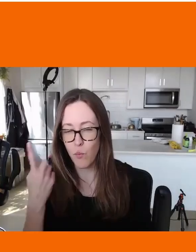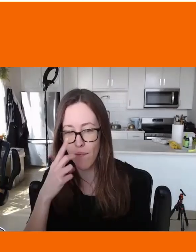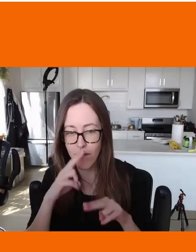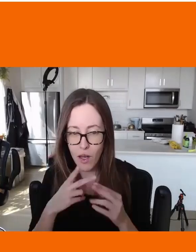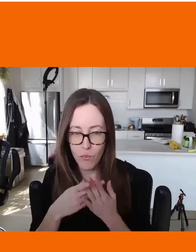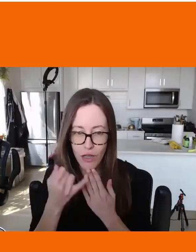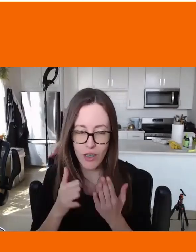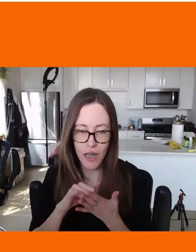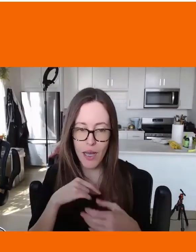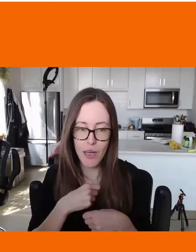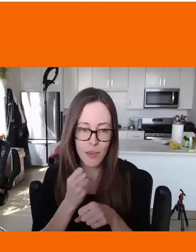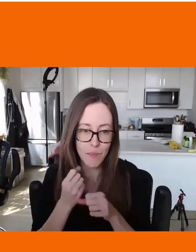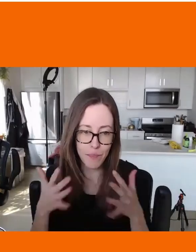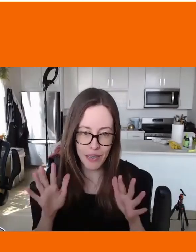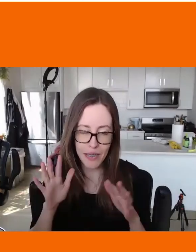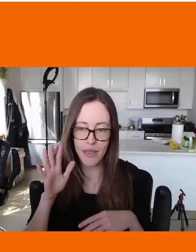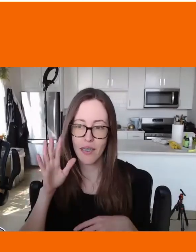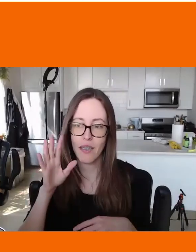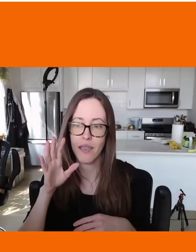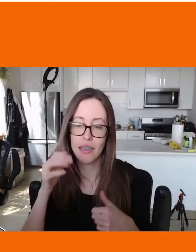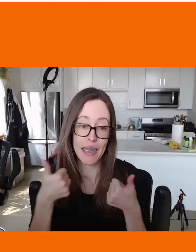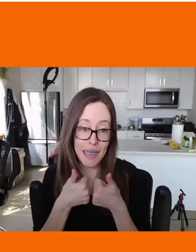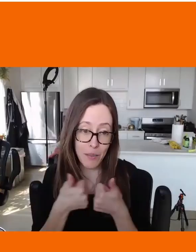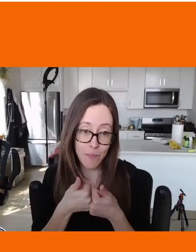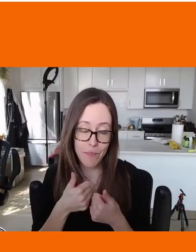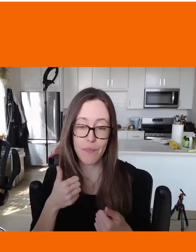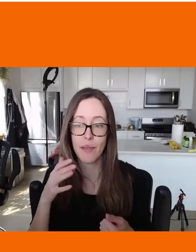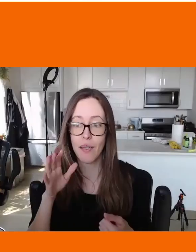This is one of the fun projects I made. It's a time-traveling game.